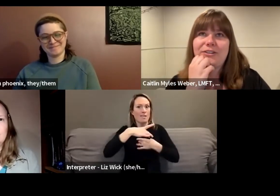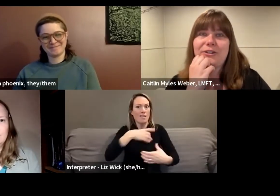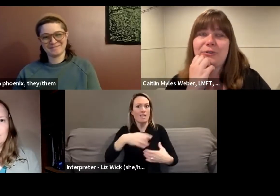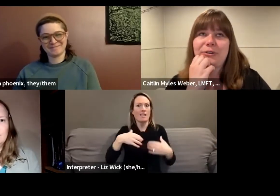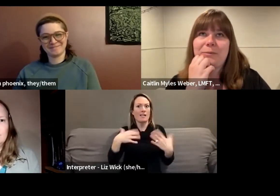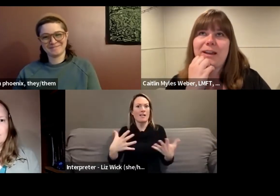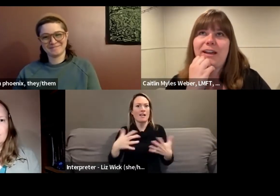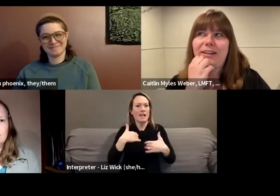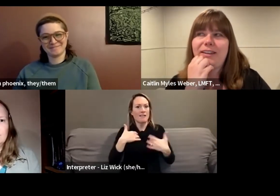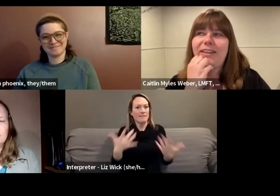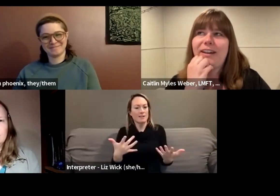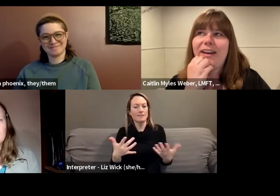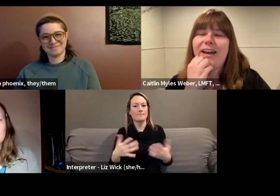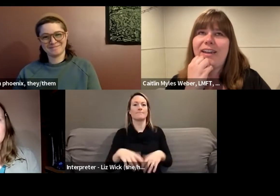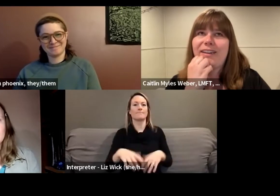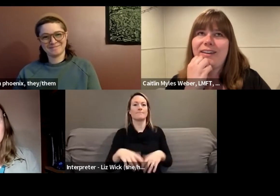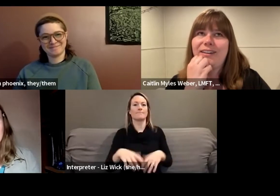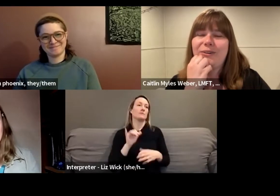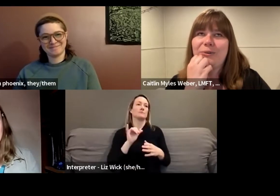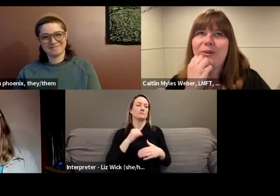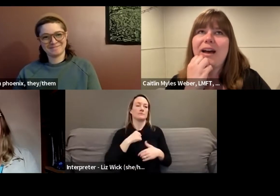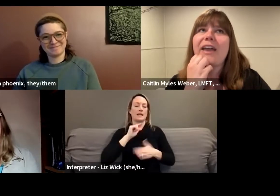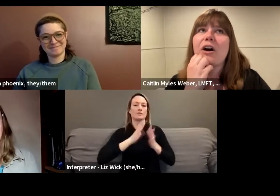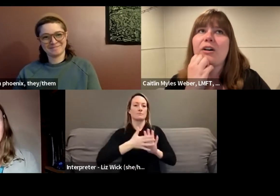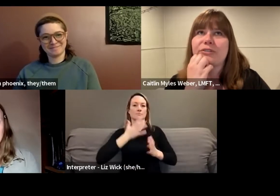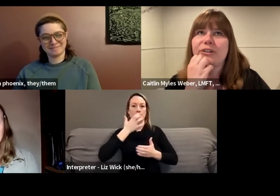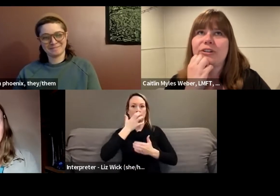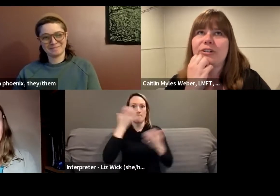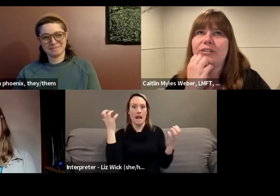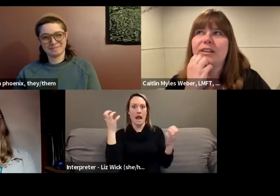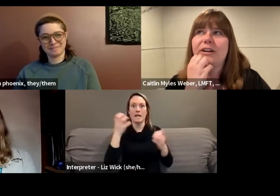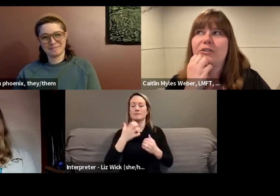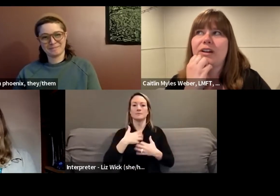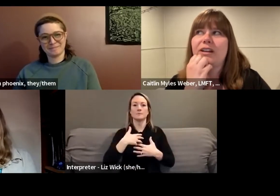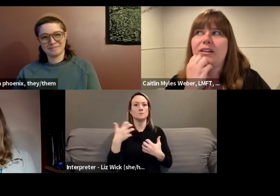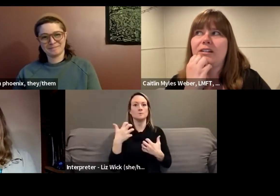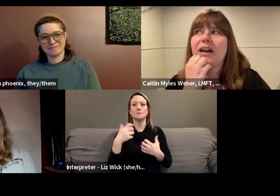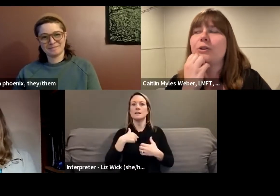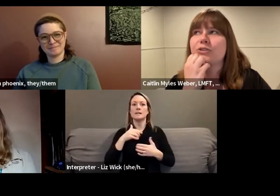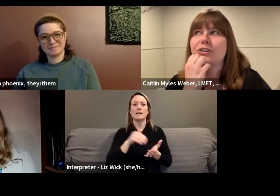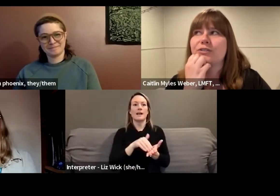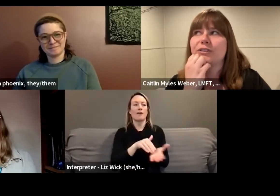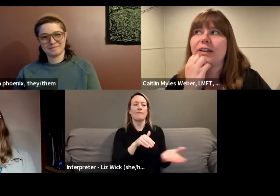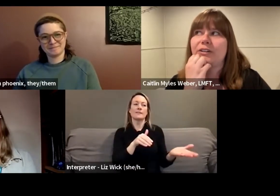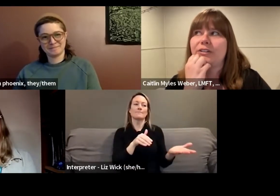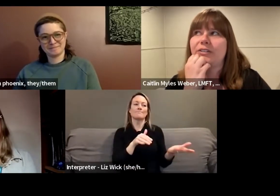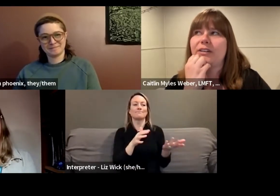I just get really mad and then I offer letter writing. I don't charge for letters.